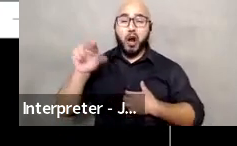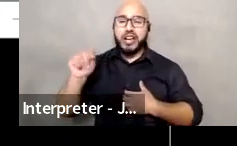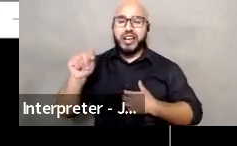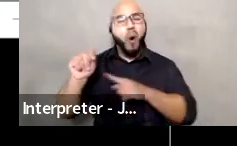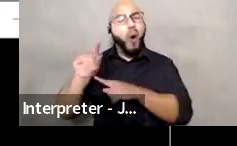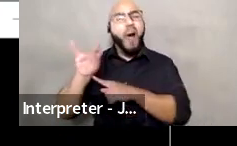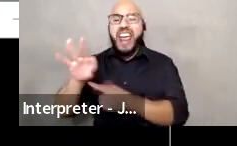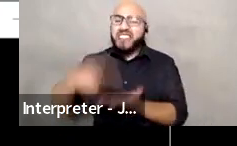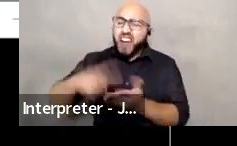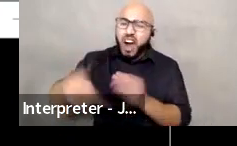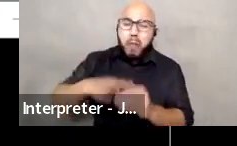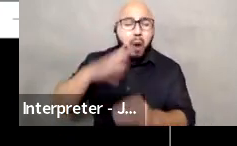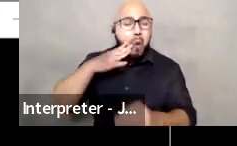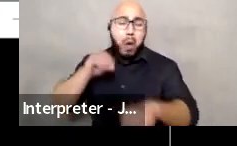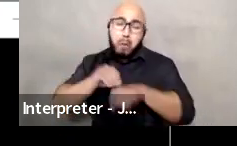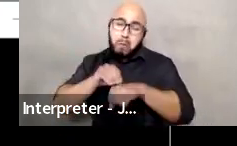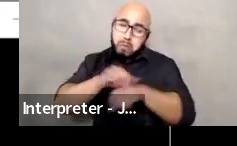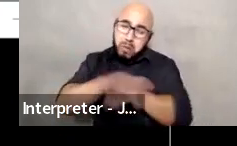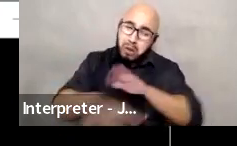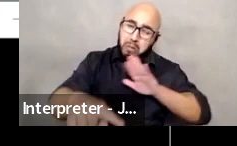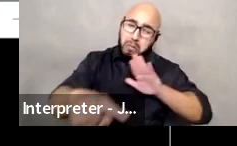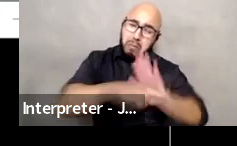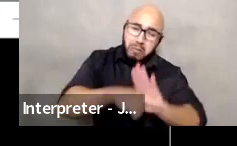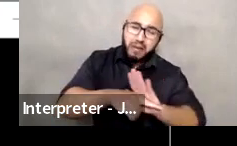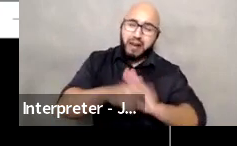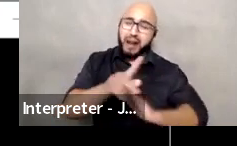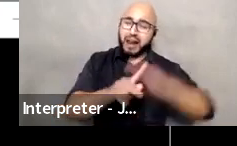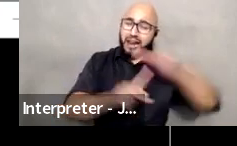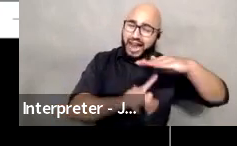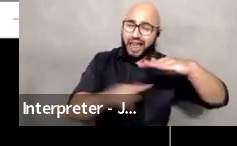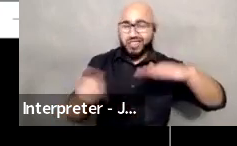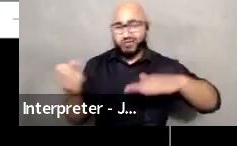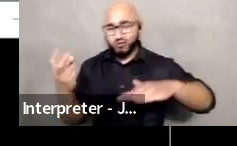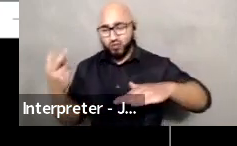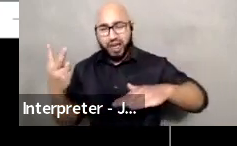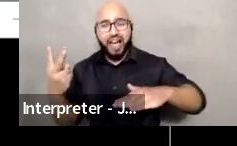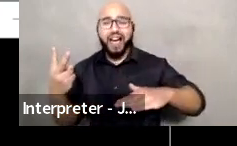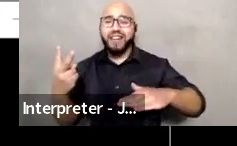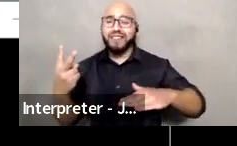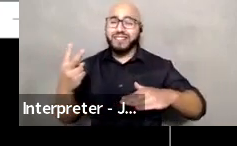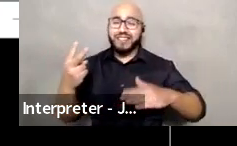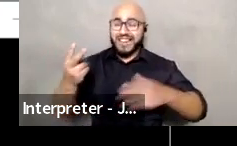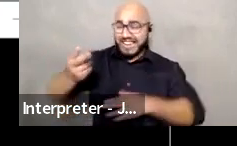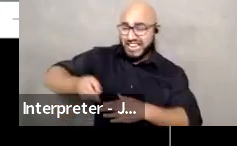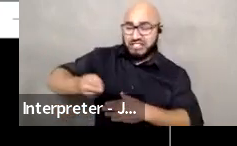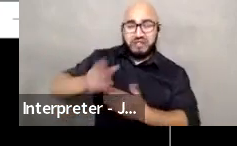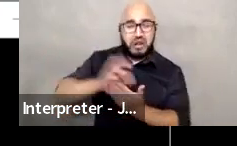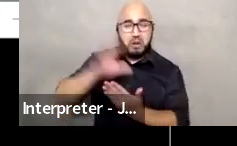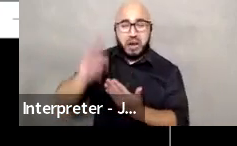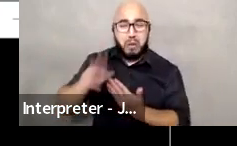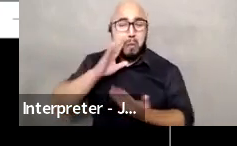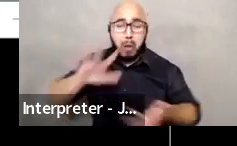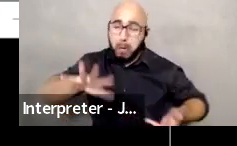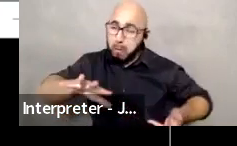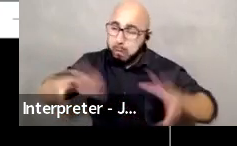Our K-12 history. Curriculum, that it's it's some kind of. Political. Interference.